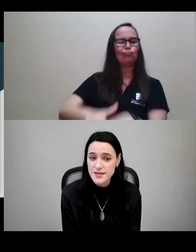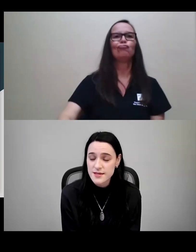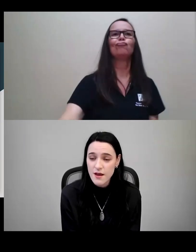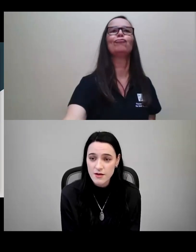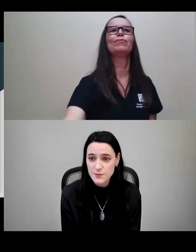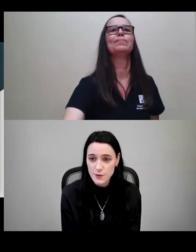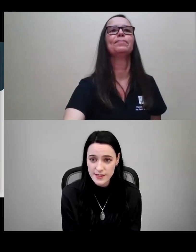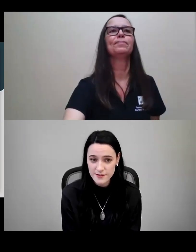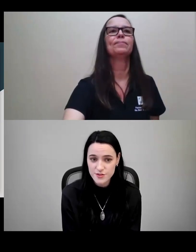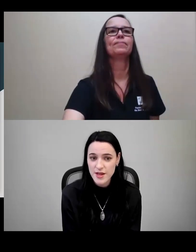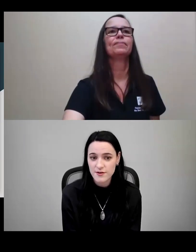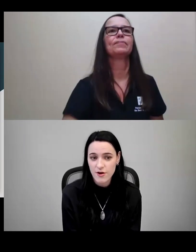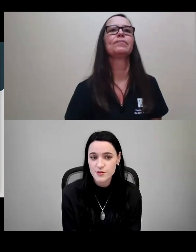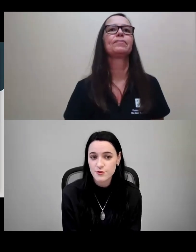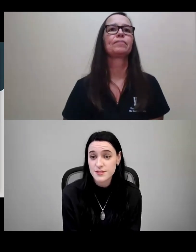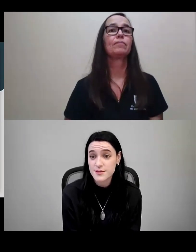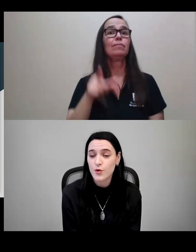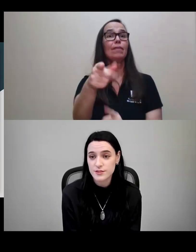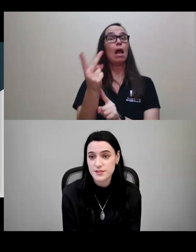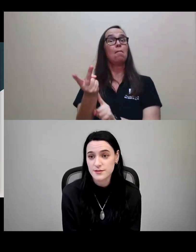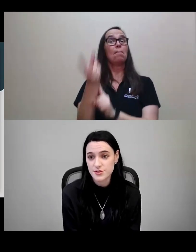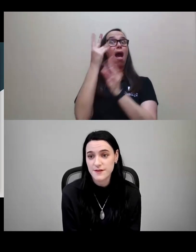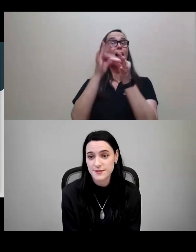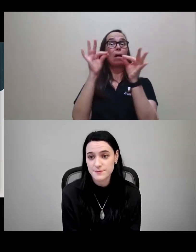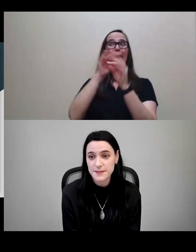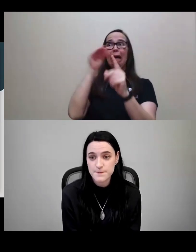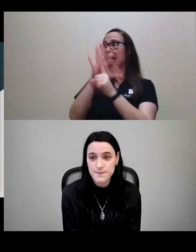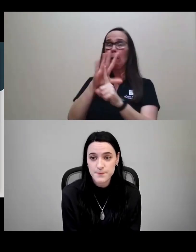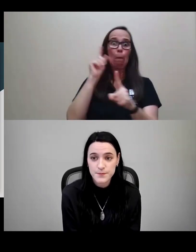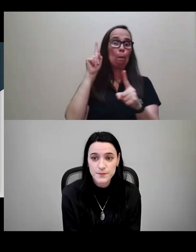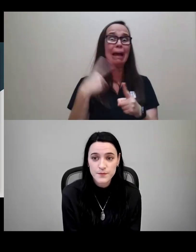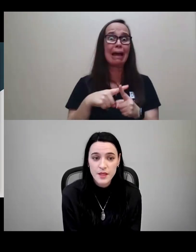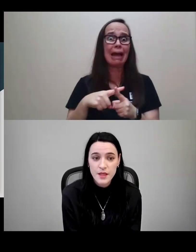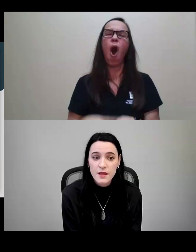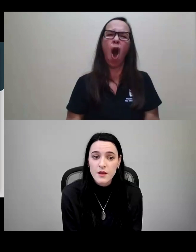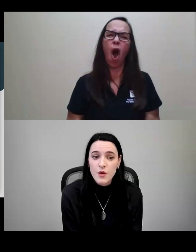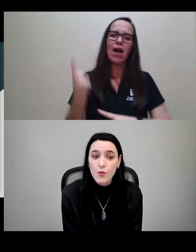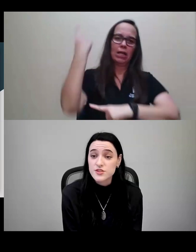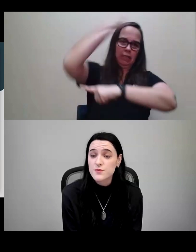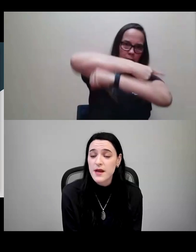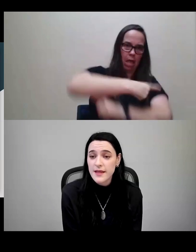impede on spoken English at all. It only supports English development. When should